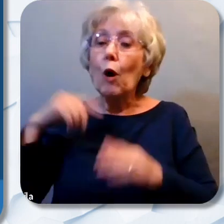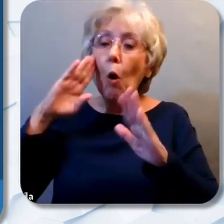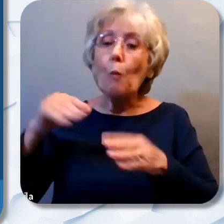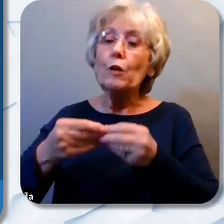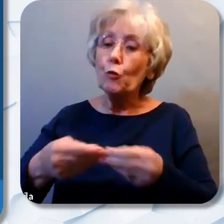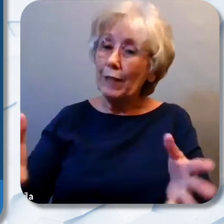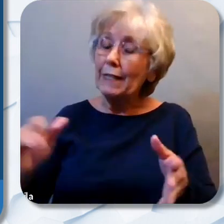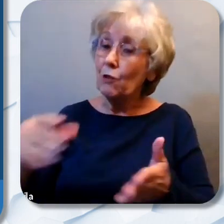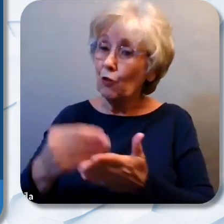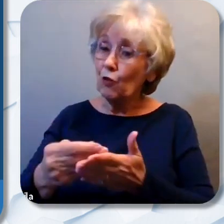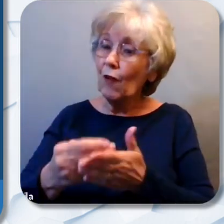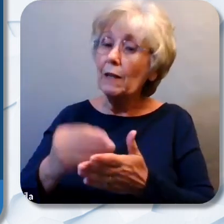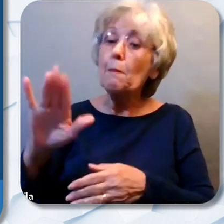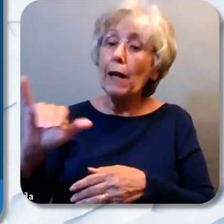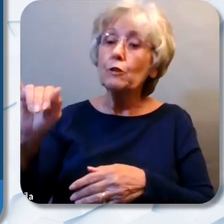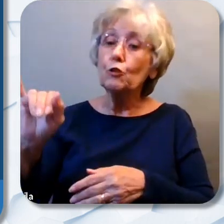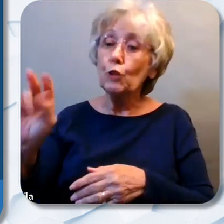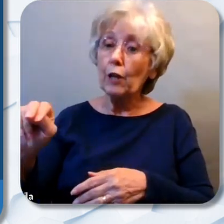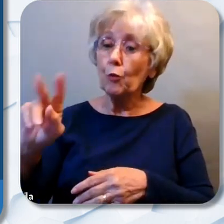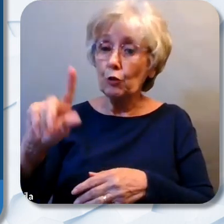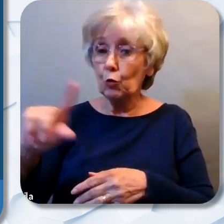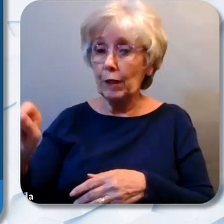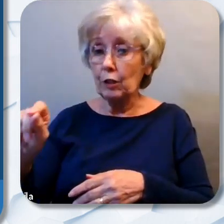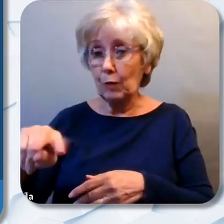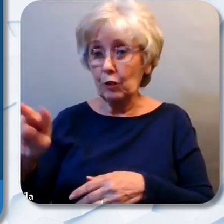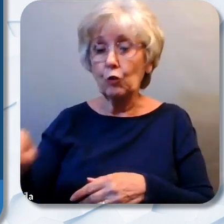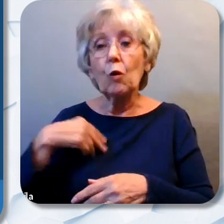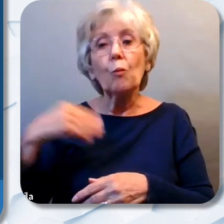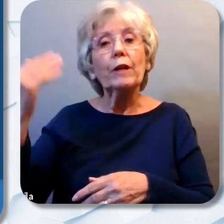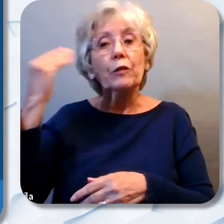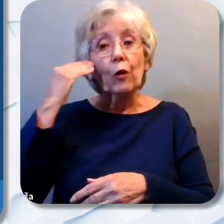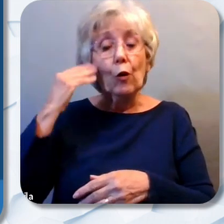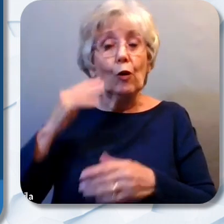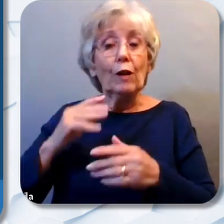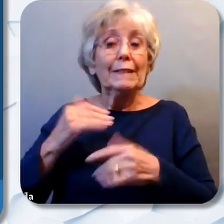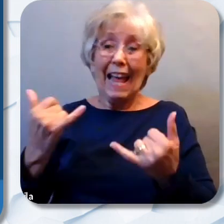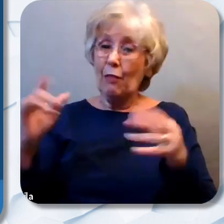by January 2022 we know the field is anxious to begin working on their teacher preparation,